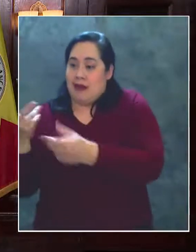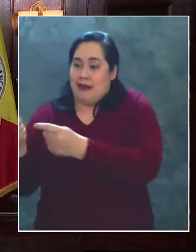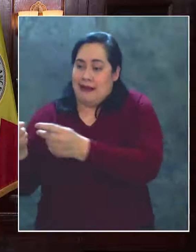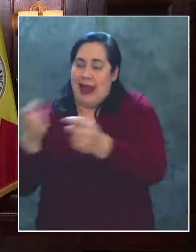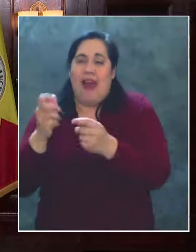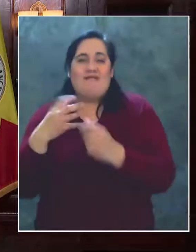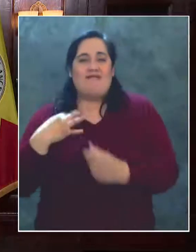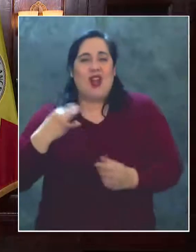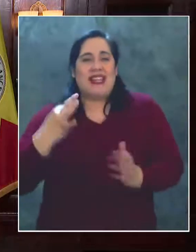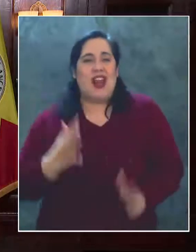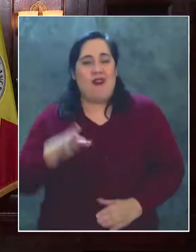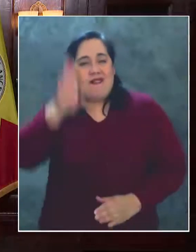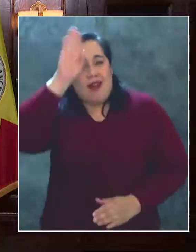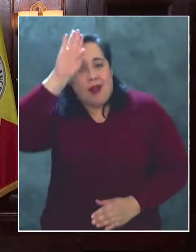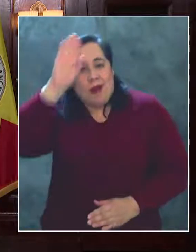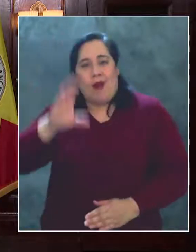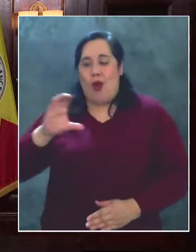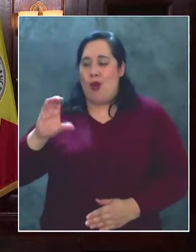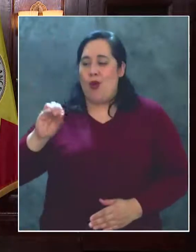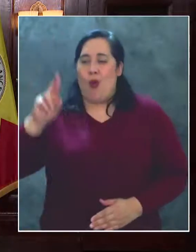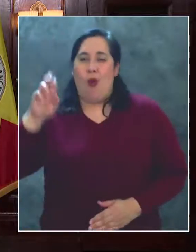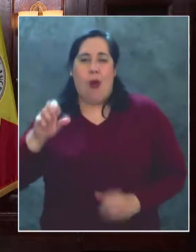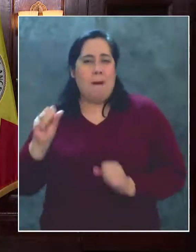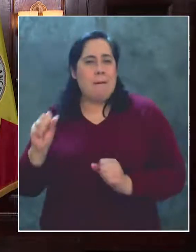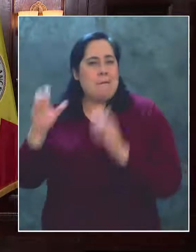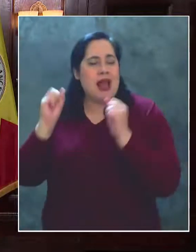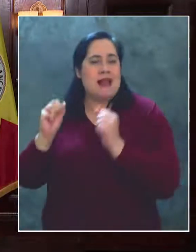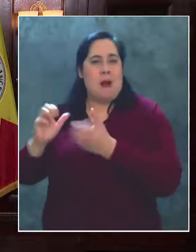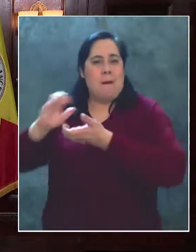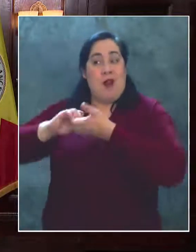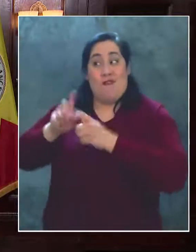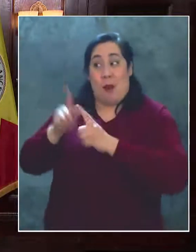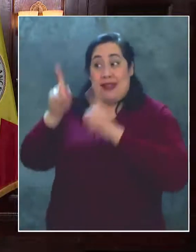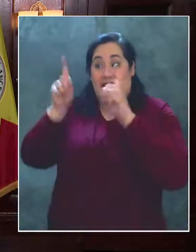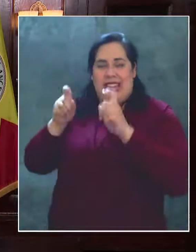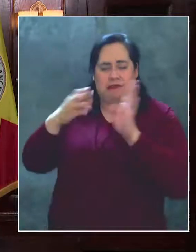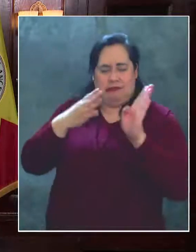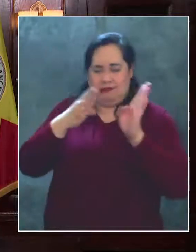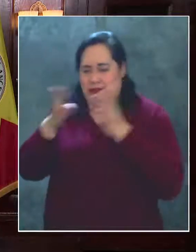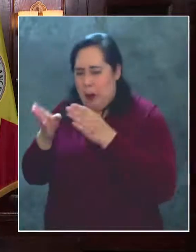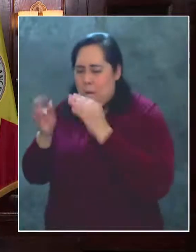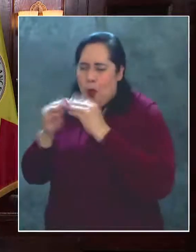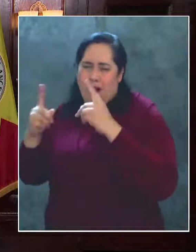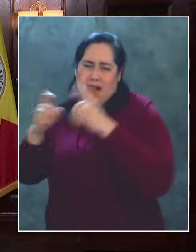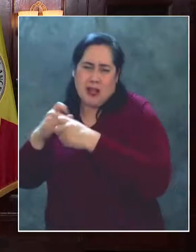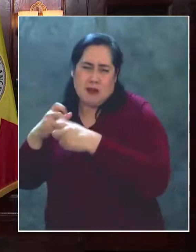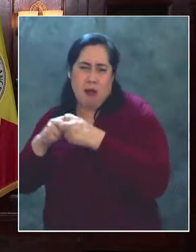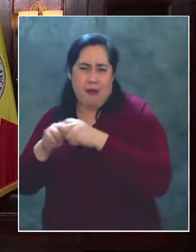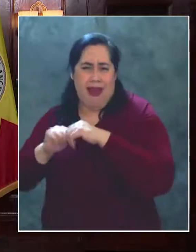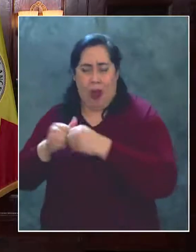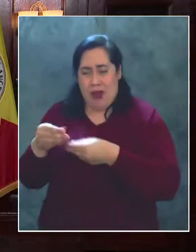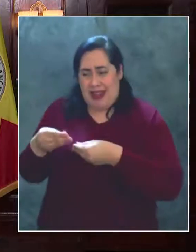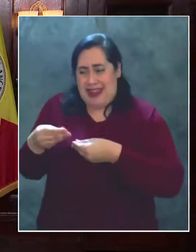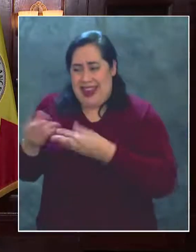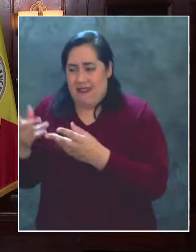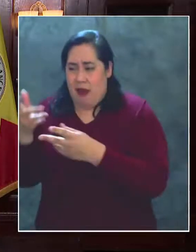NURSES ADMINISTER AND OUR FIRE DEPARTMENT VOLUNTEERS.